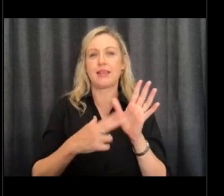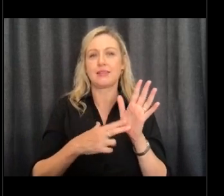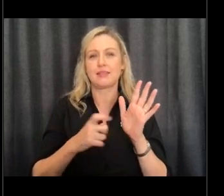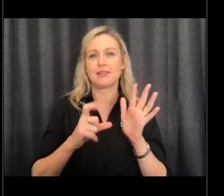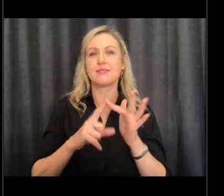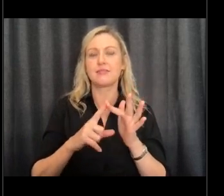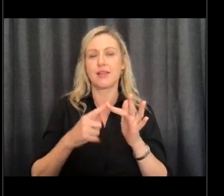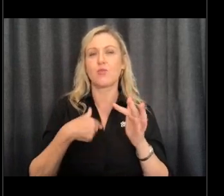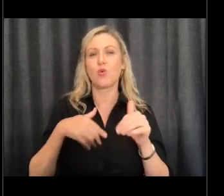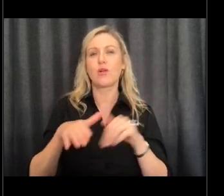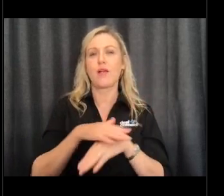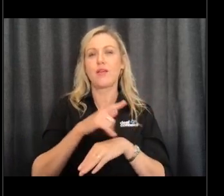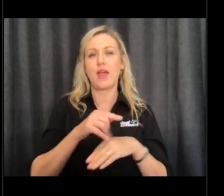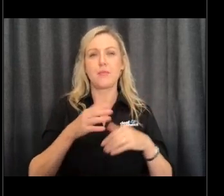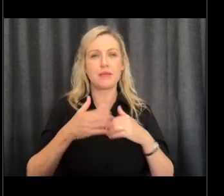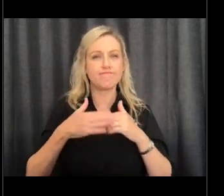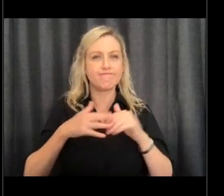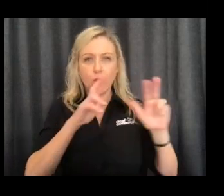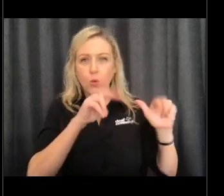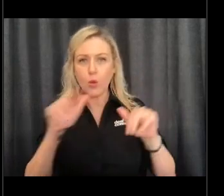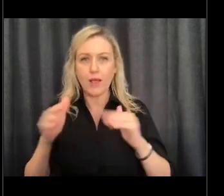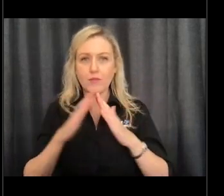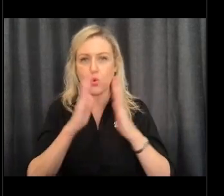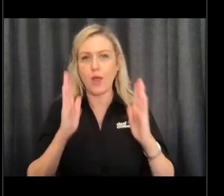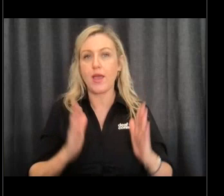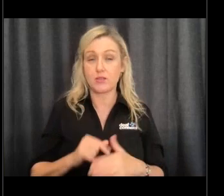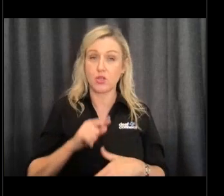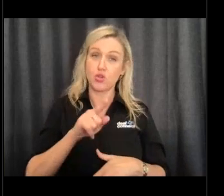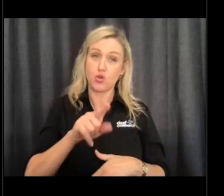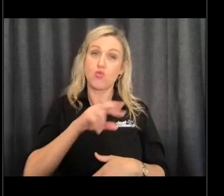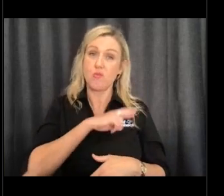Now, you do have responsibility to keep your property maintained.